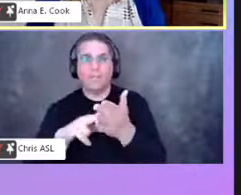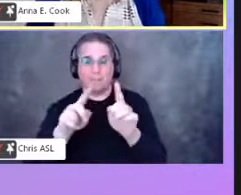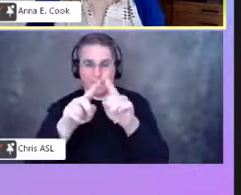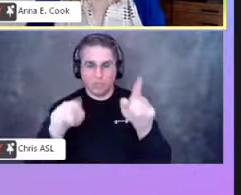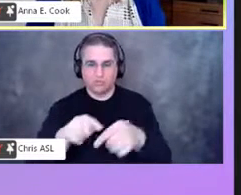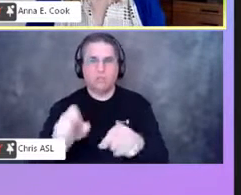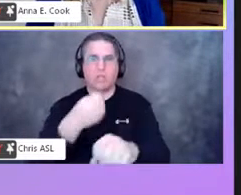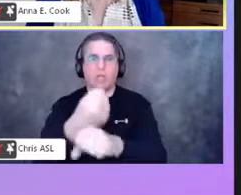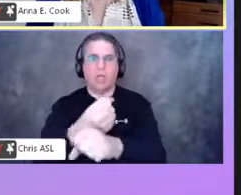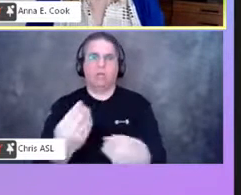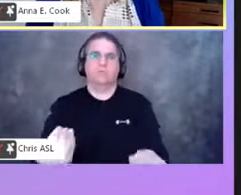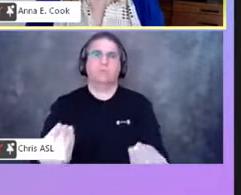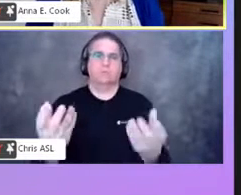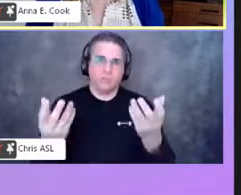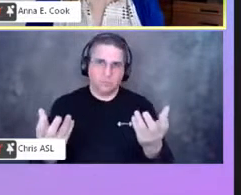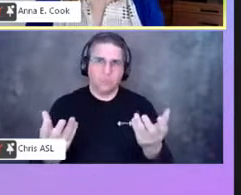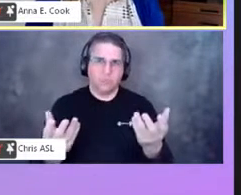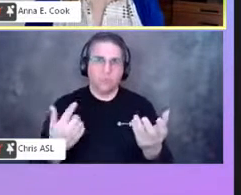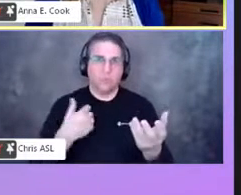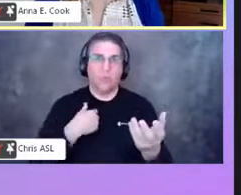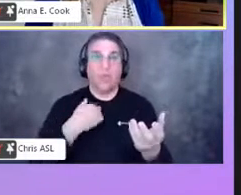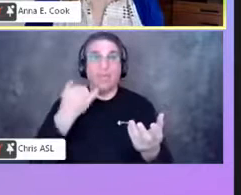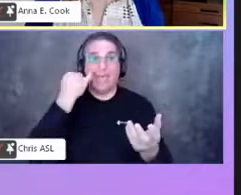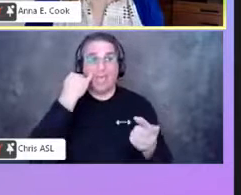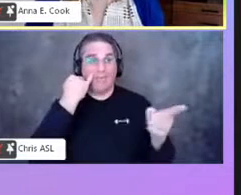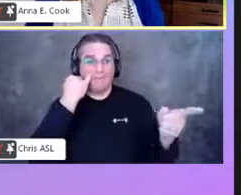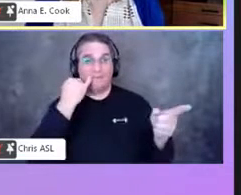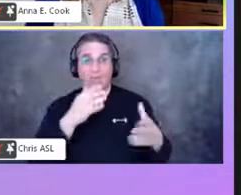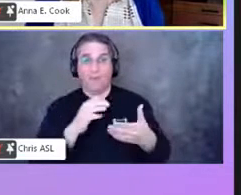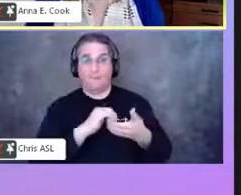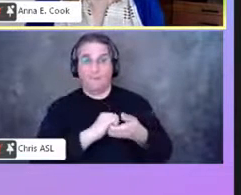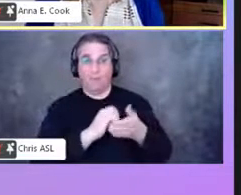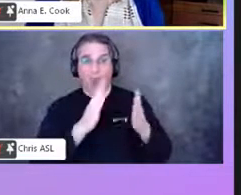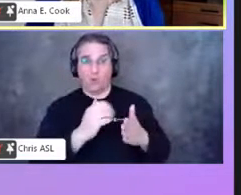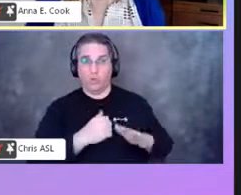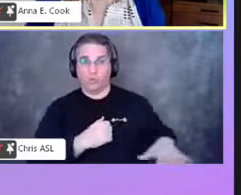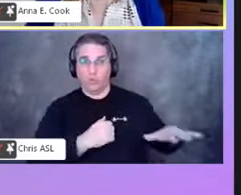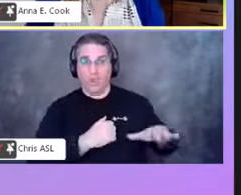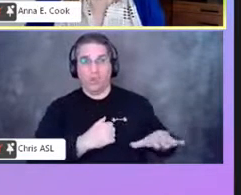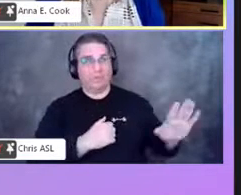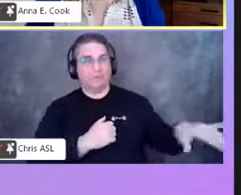I'm fortunate enough to have my partner around then he will come in and I got this but again